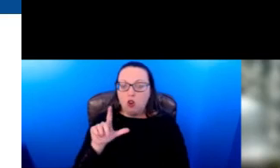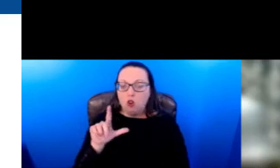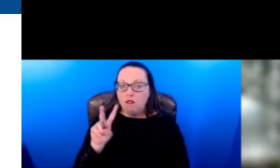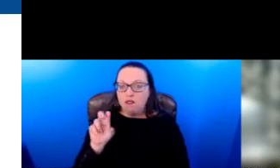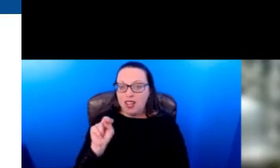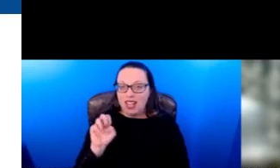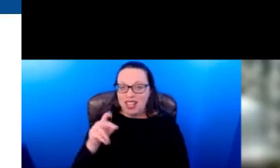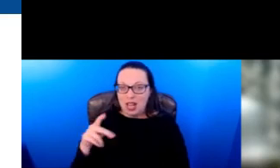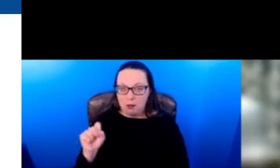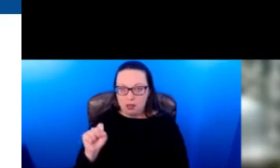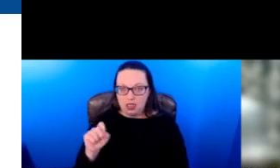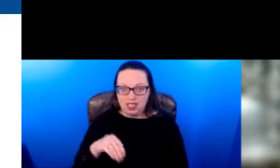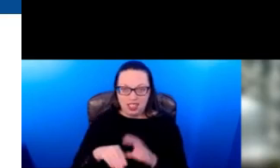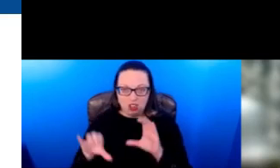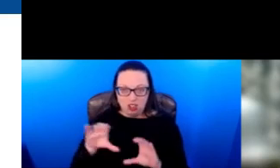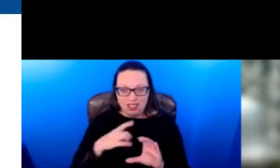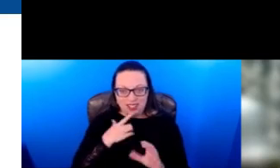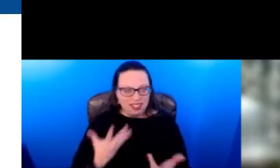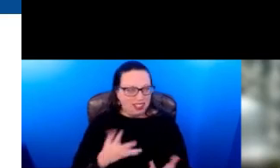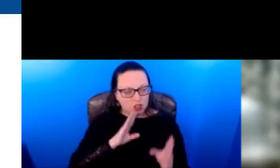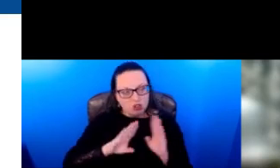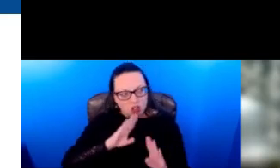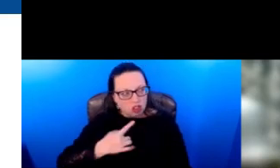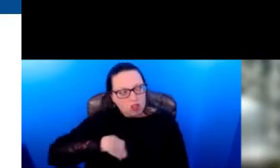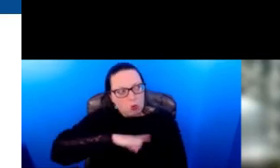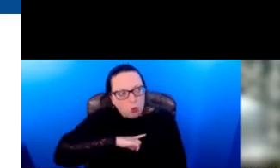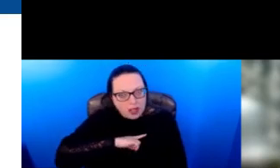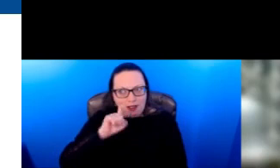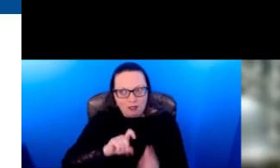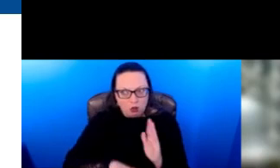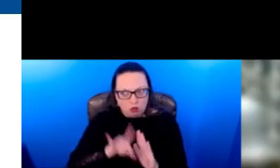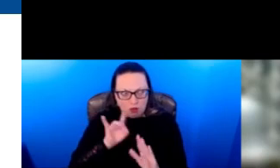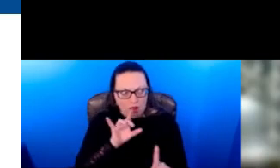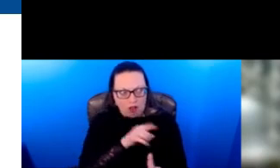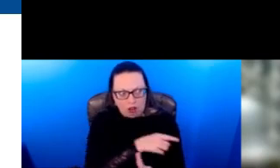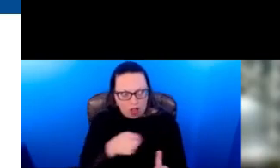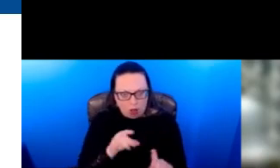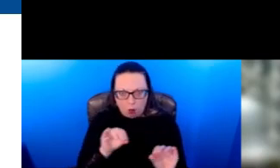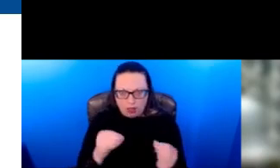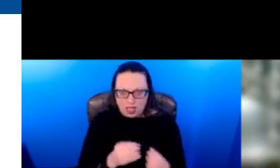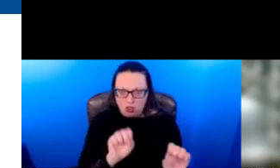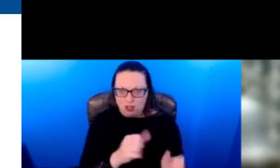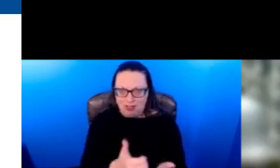frustrating that sometimes we have to just find these organizations that can help us and that we don't kind of get